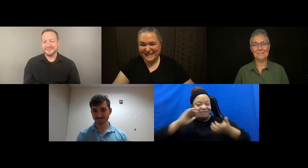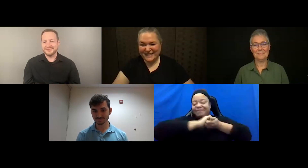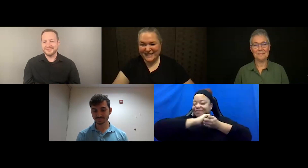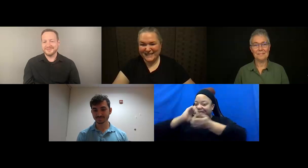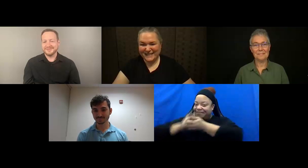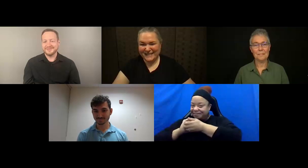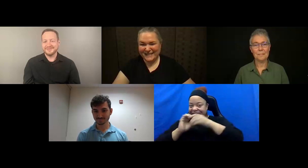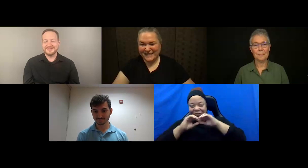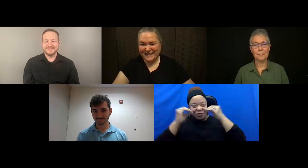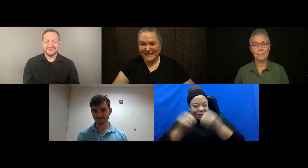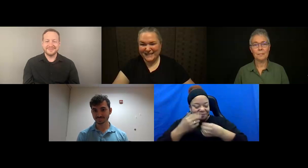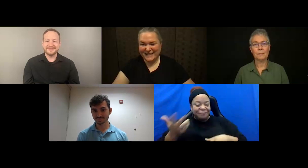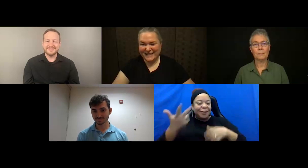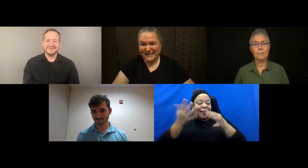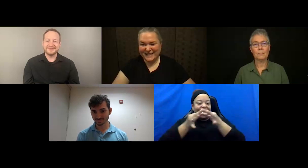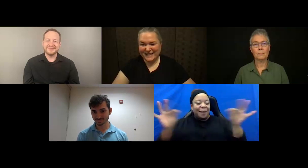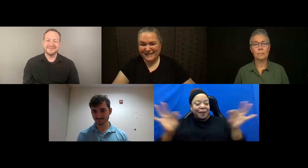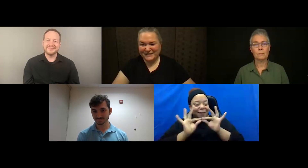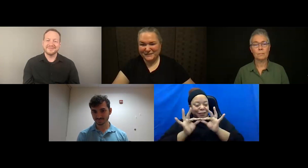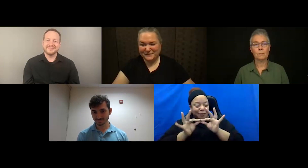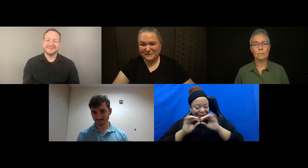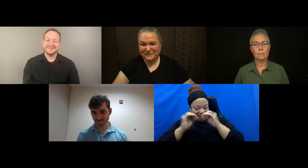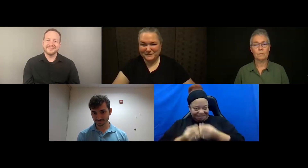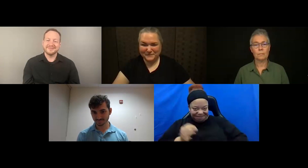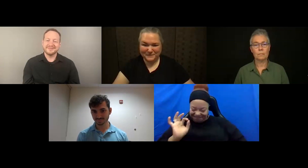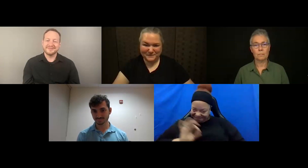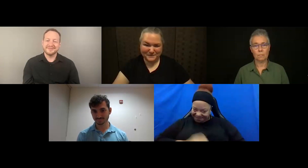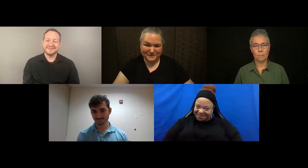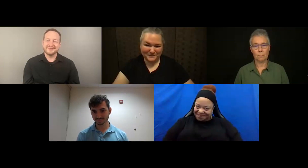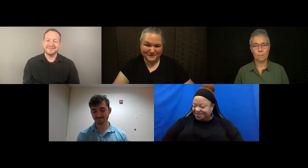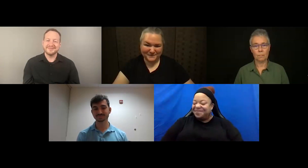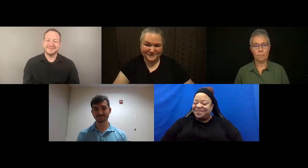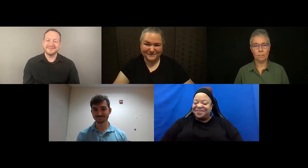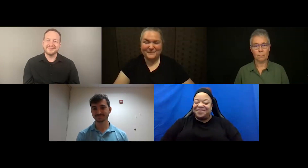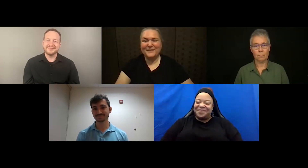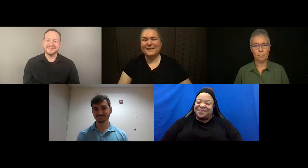the interpreting organization Mano a Mano, a trilingual organization.